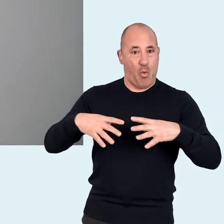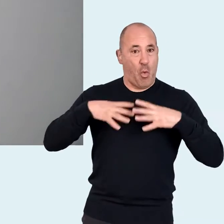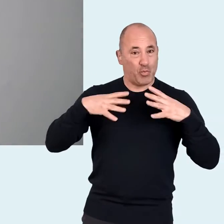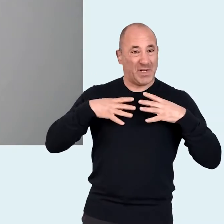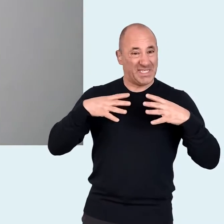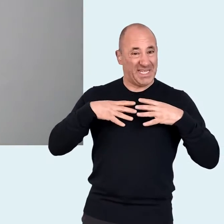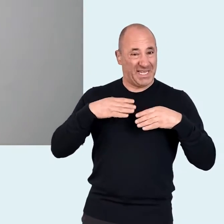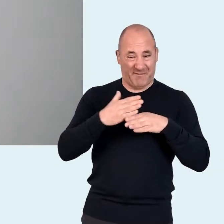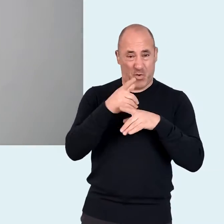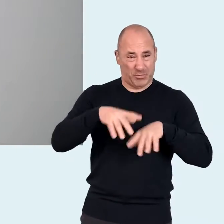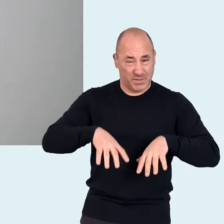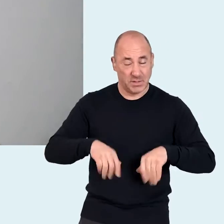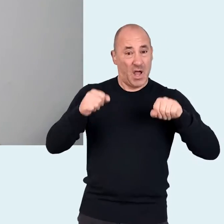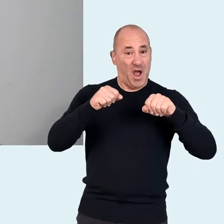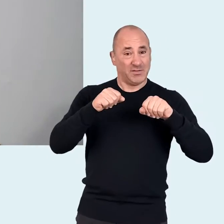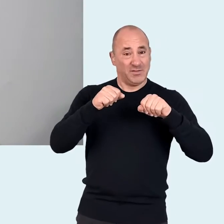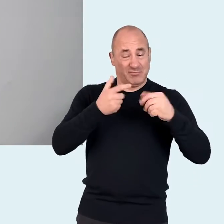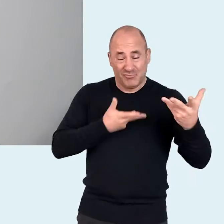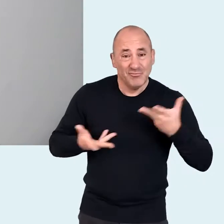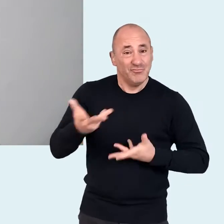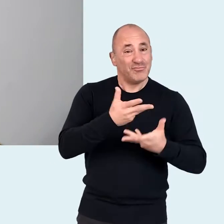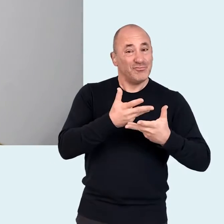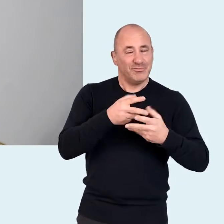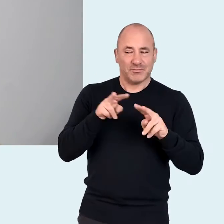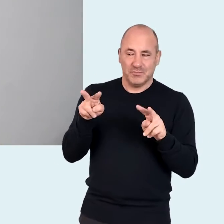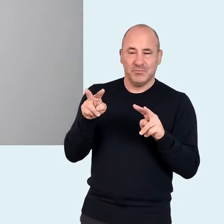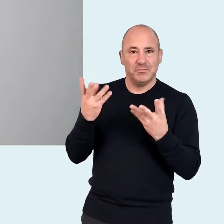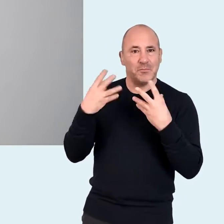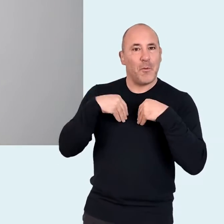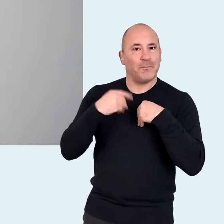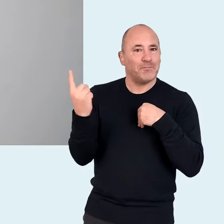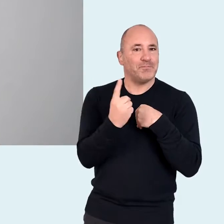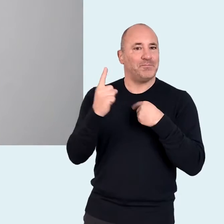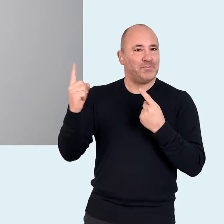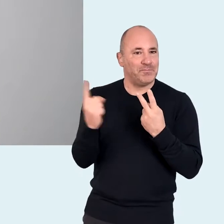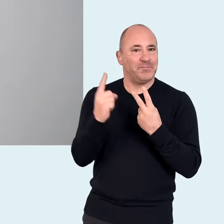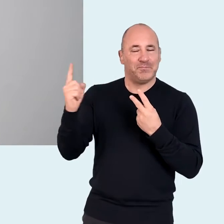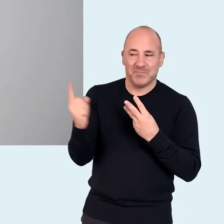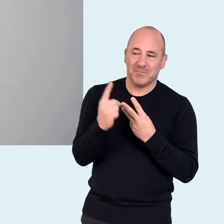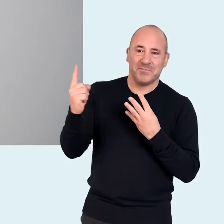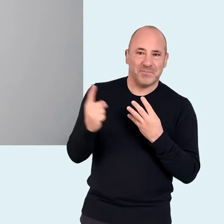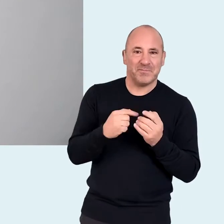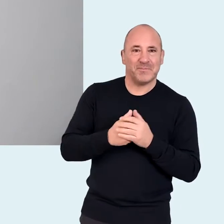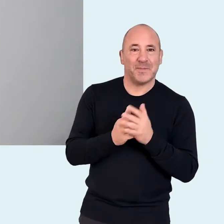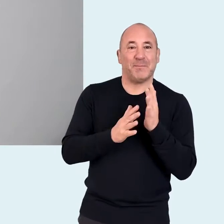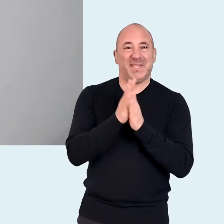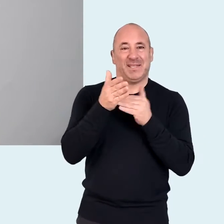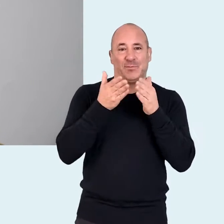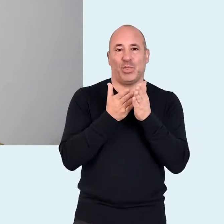of the day so that you are already absorbing information about your group. And you can